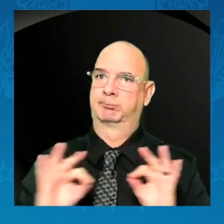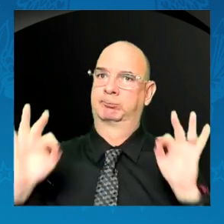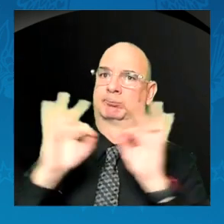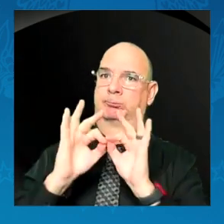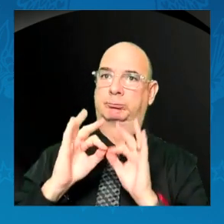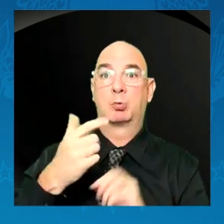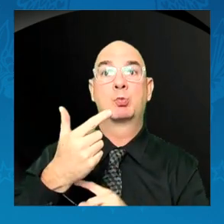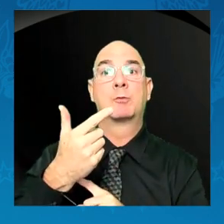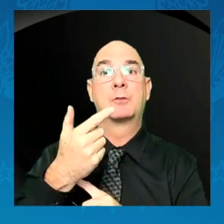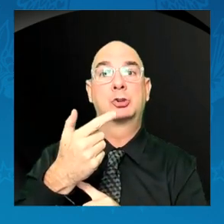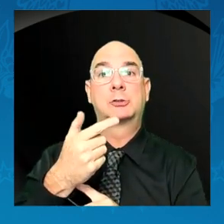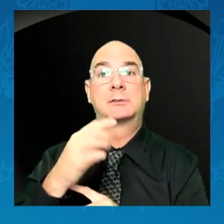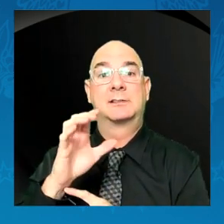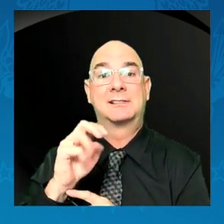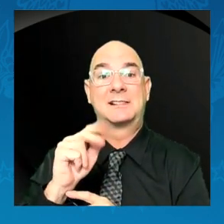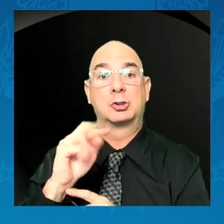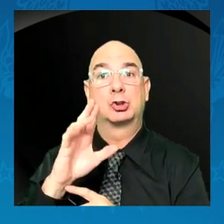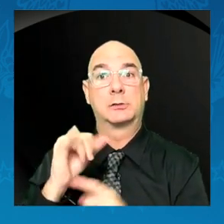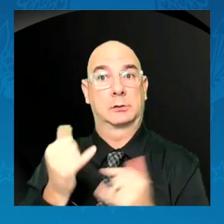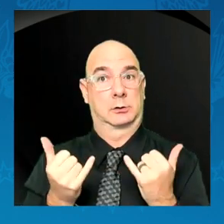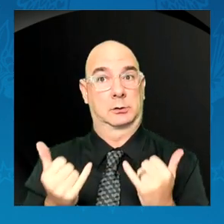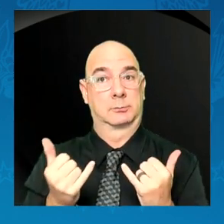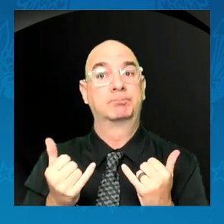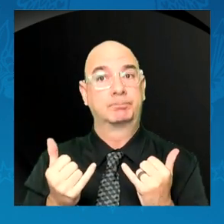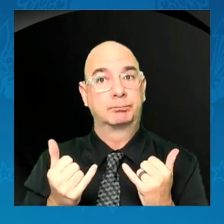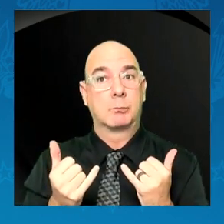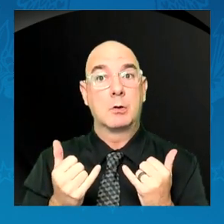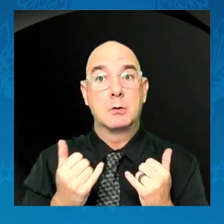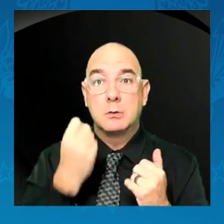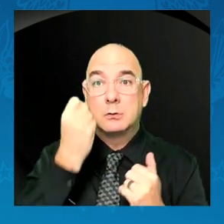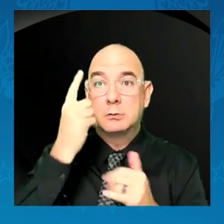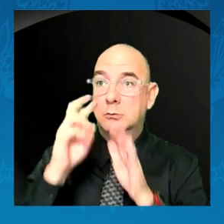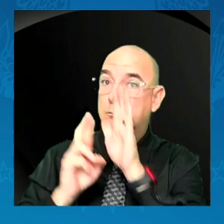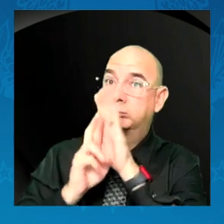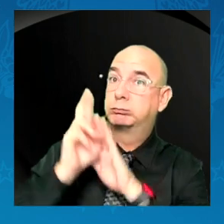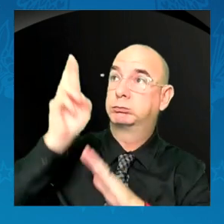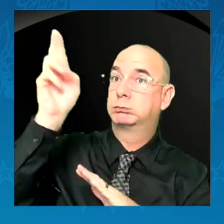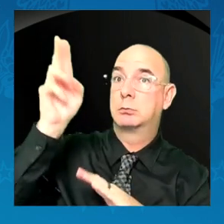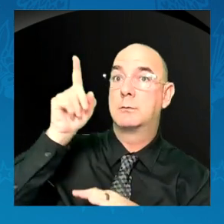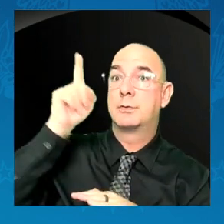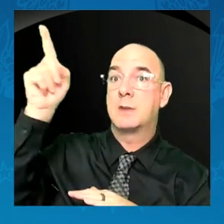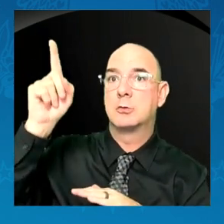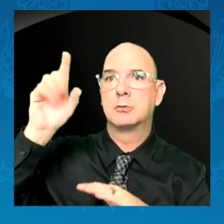already form the bedrock of a number of critical industries.